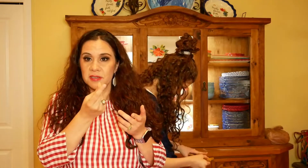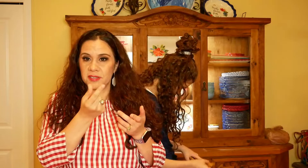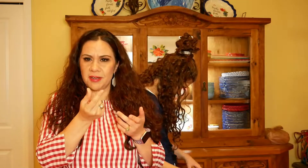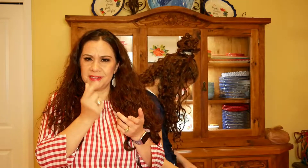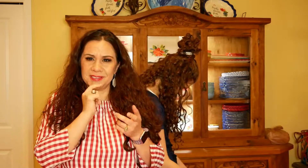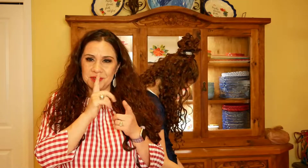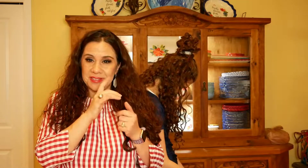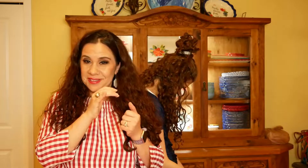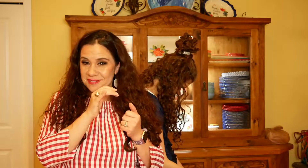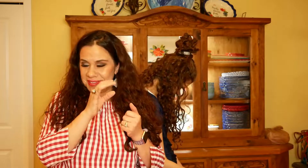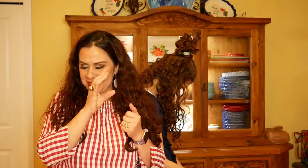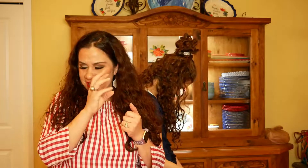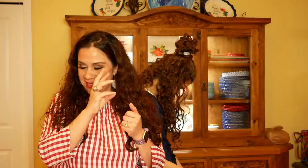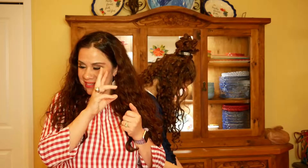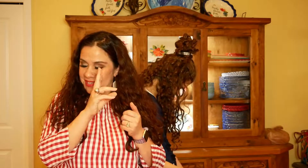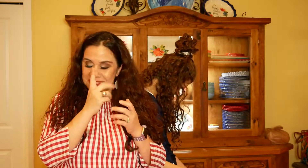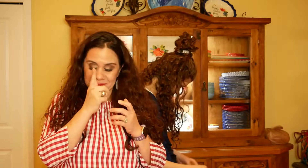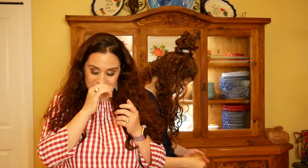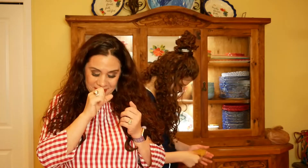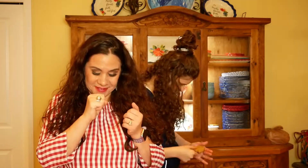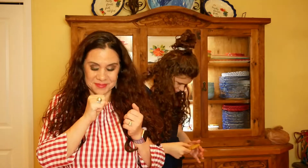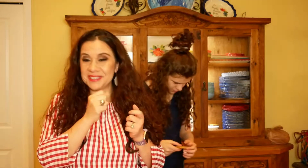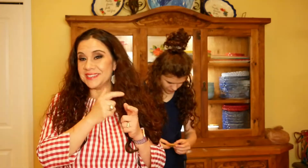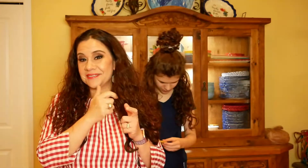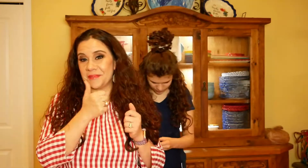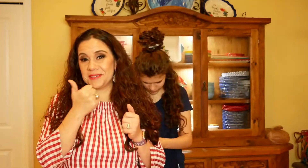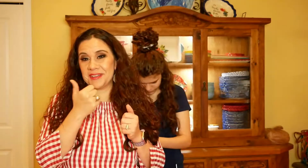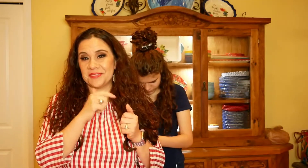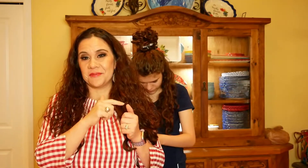dog is not really little i think he's like 62 pounds but he's a little compared to our other one